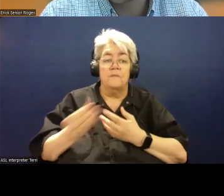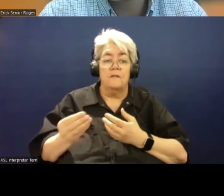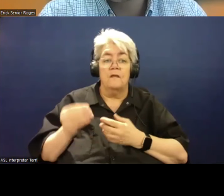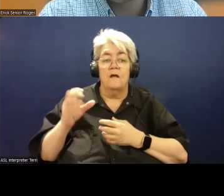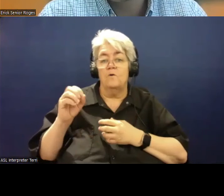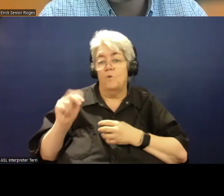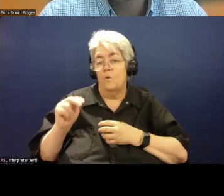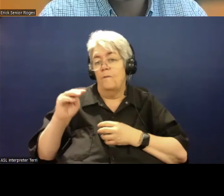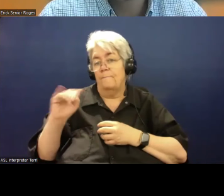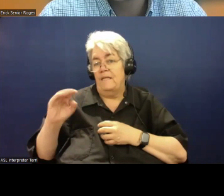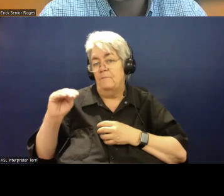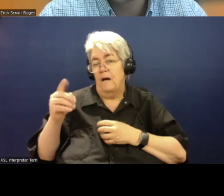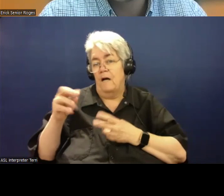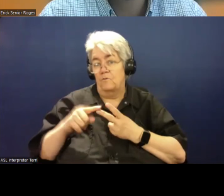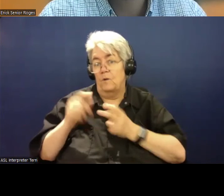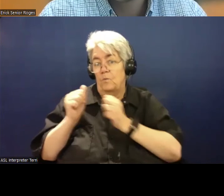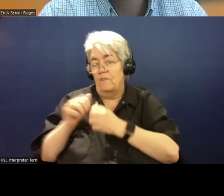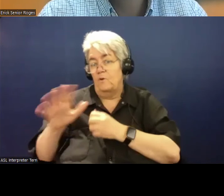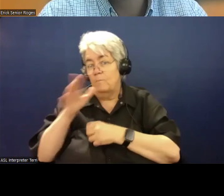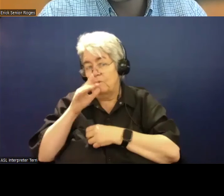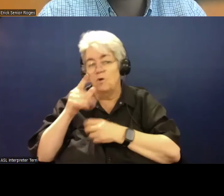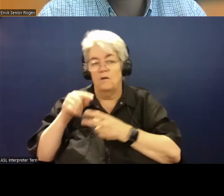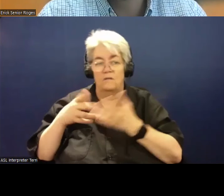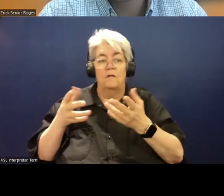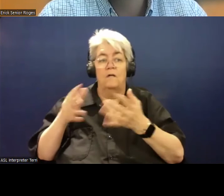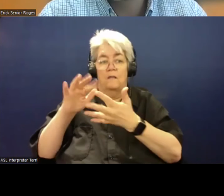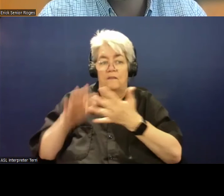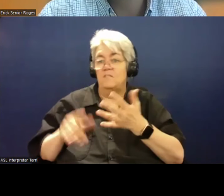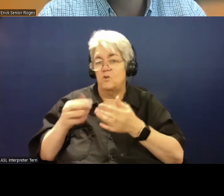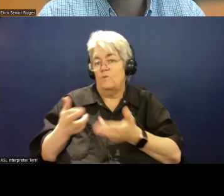I WOULD ALSO ASK THE PROVIDERS TO LOOK AT THE CULTURAL